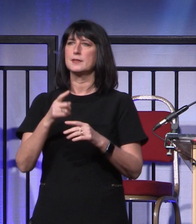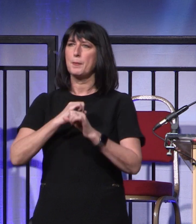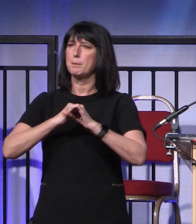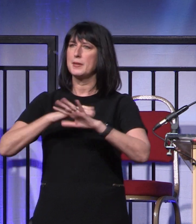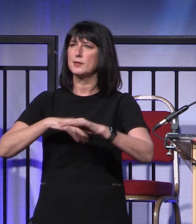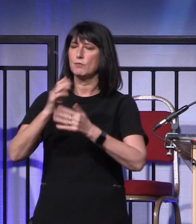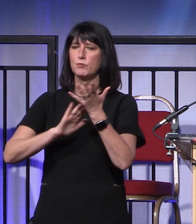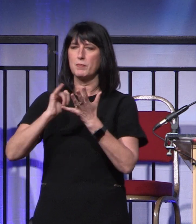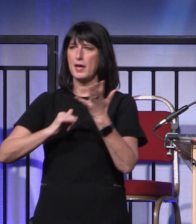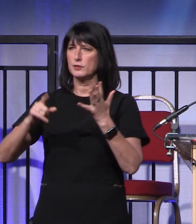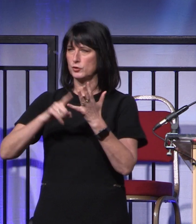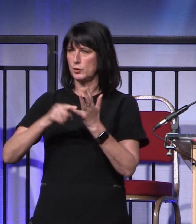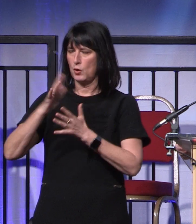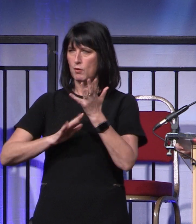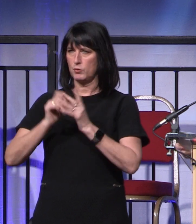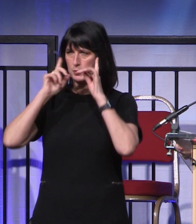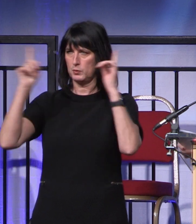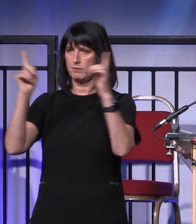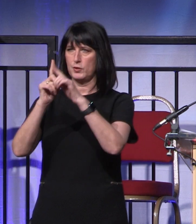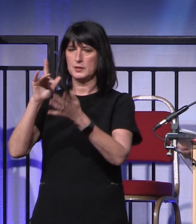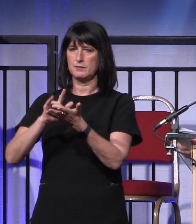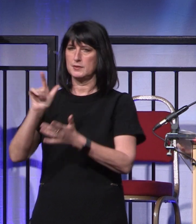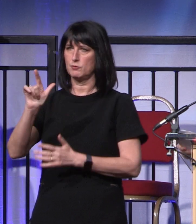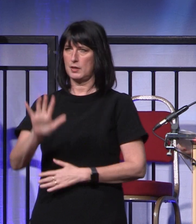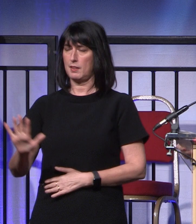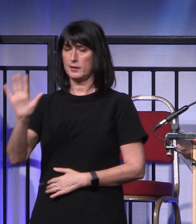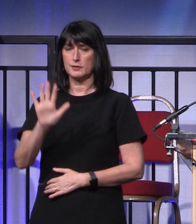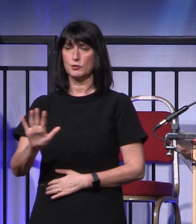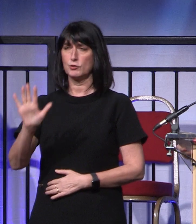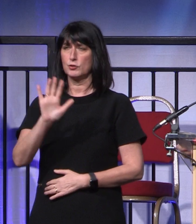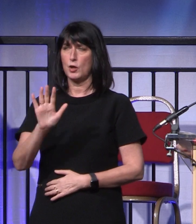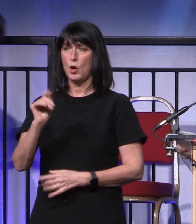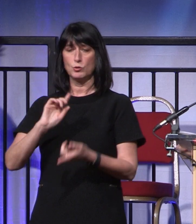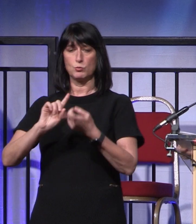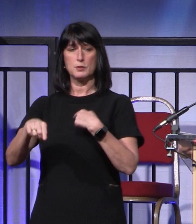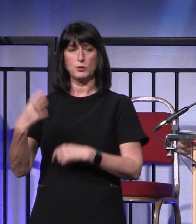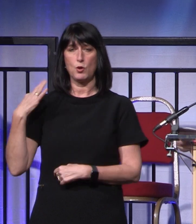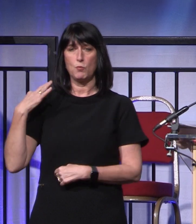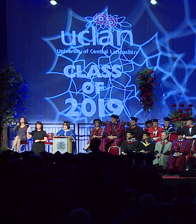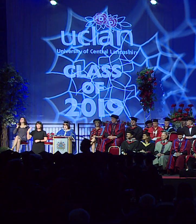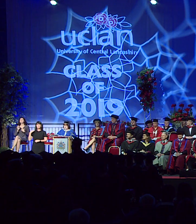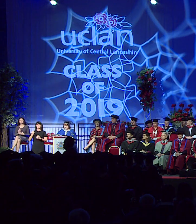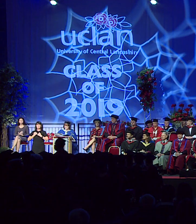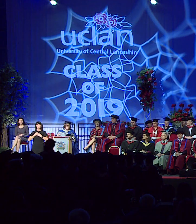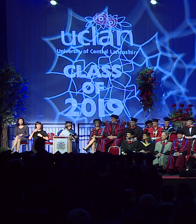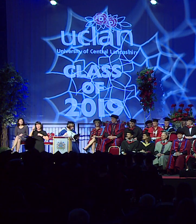university of central lancashire to respond on behalf of those awarded today